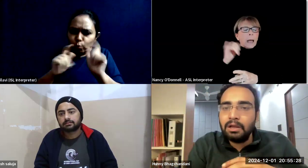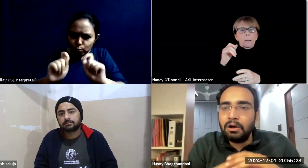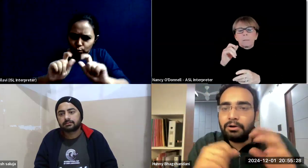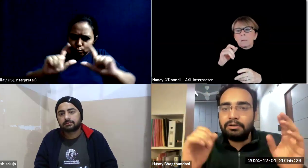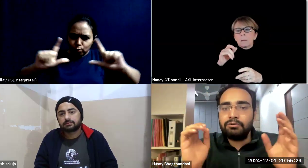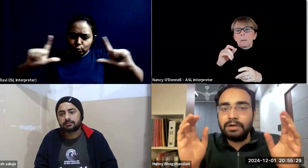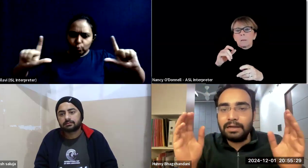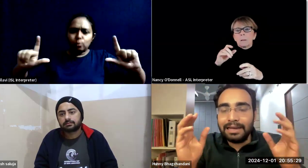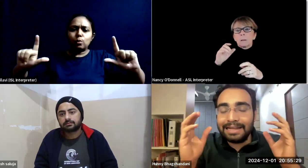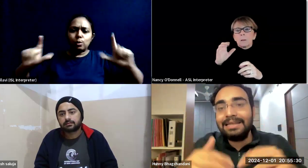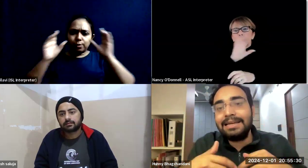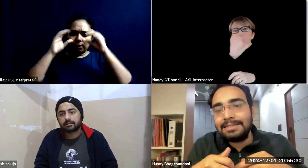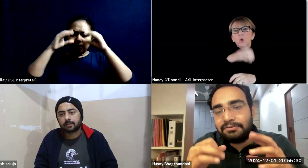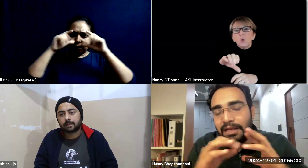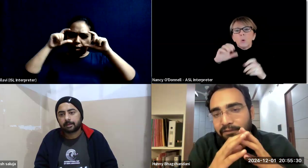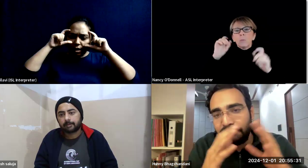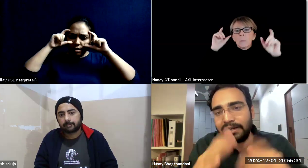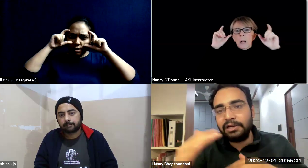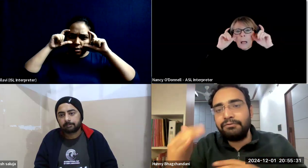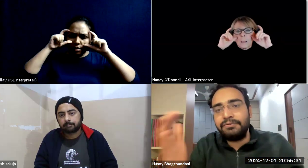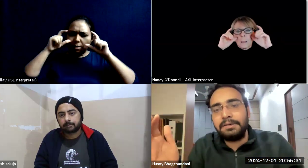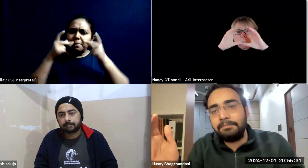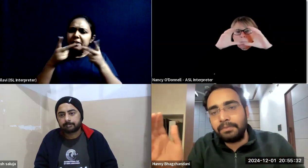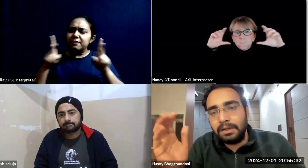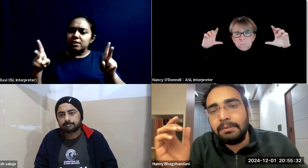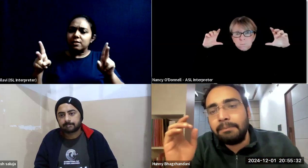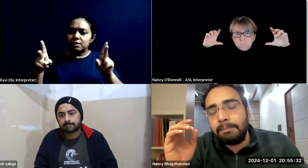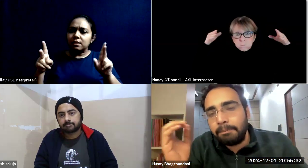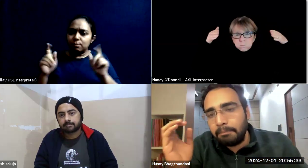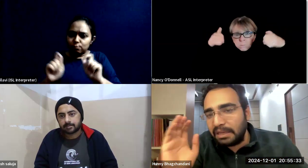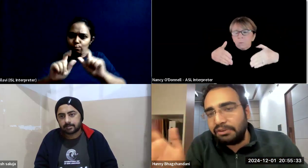or lazy glasses. We have different kind of